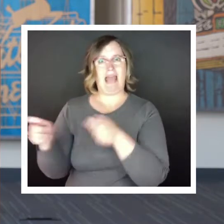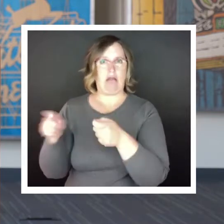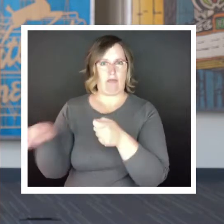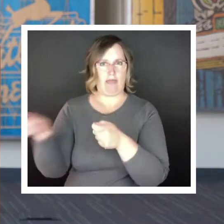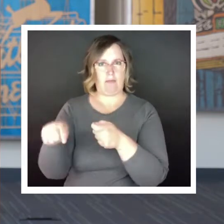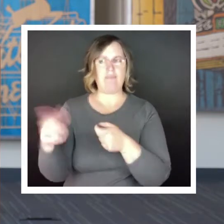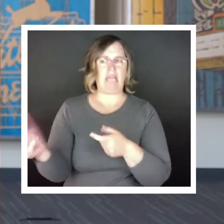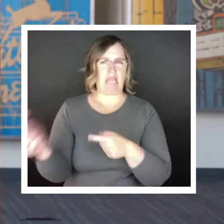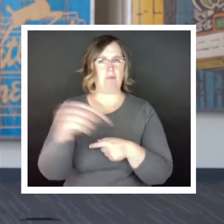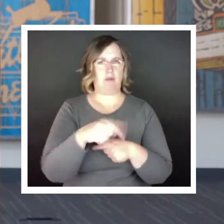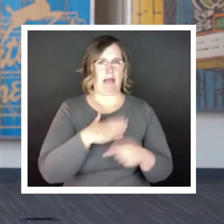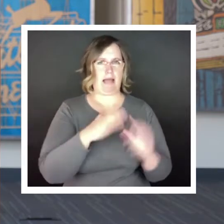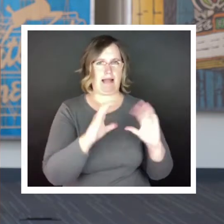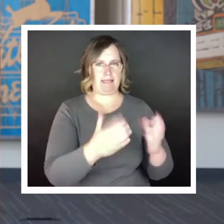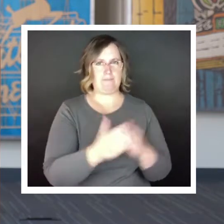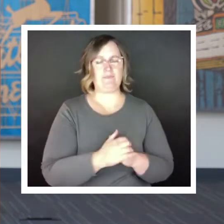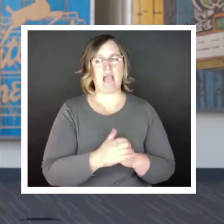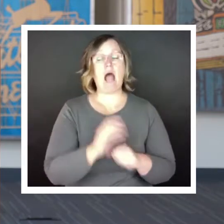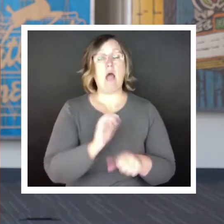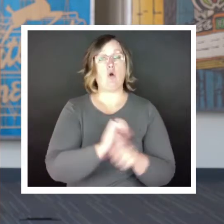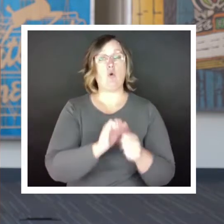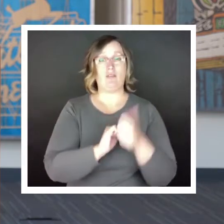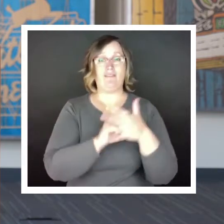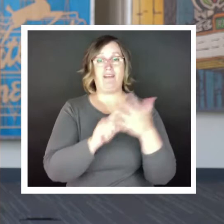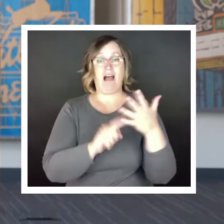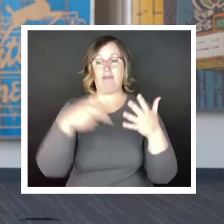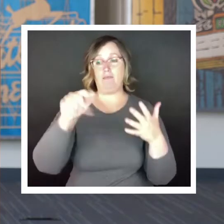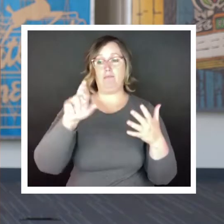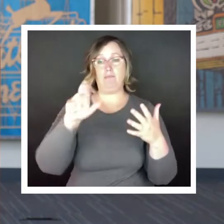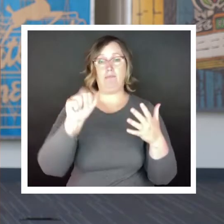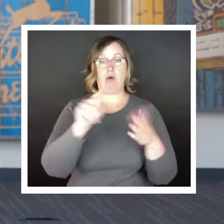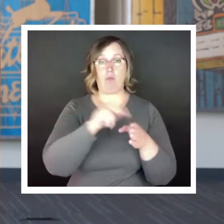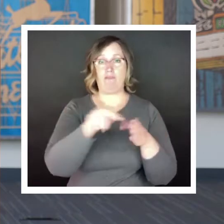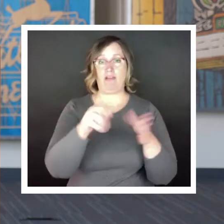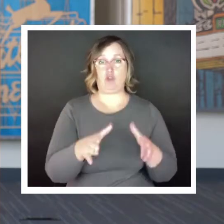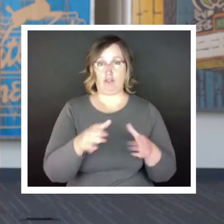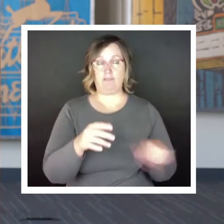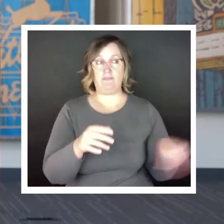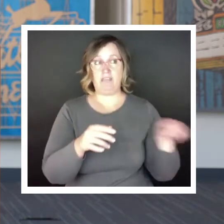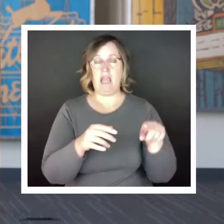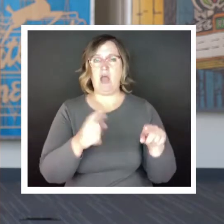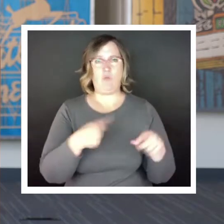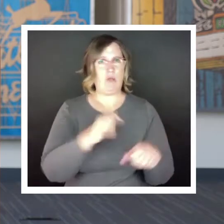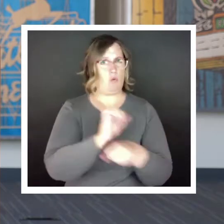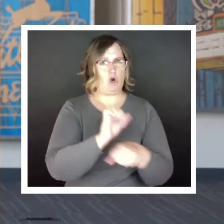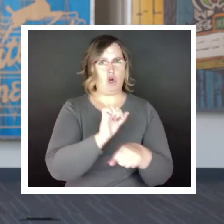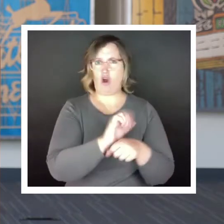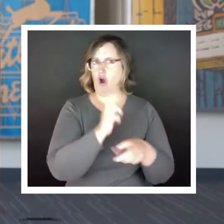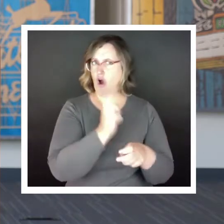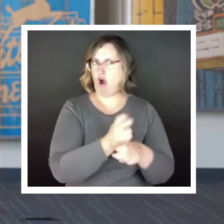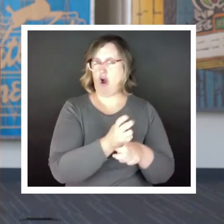I worked with five paraprofessionals and we were an incredibly hard working set of educators.